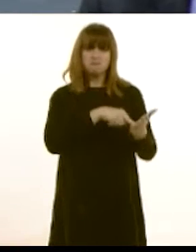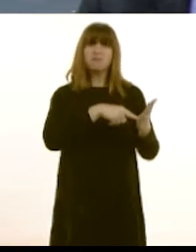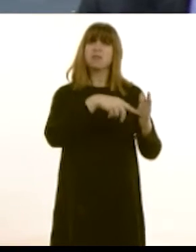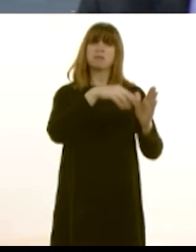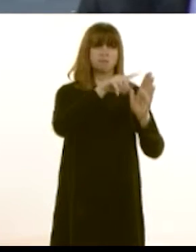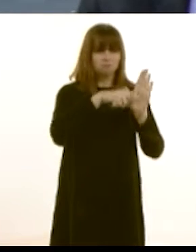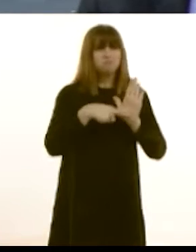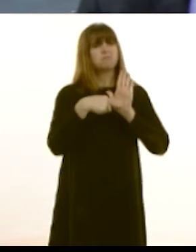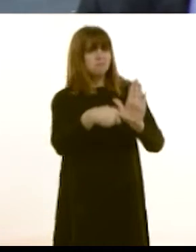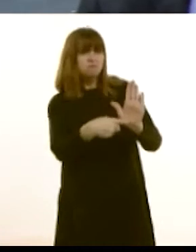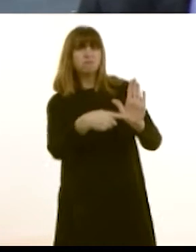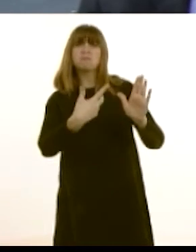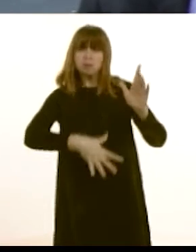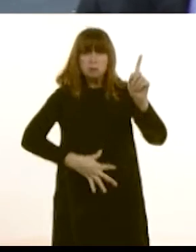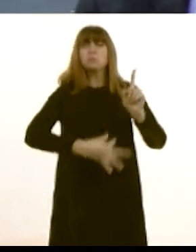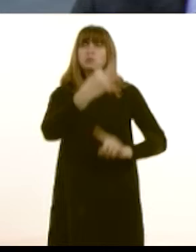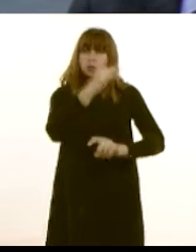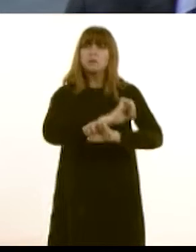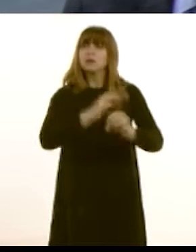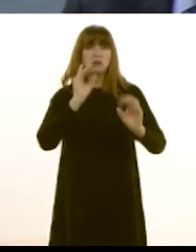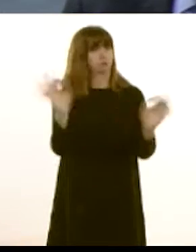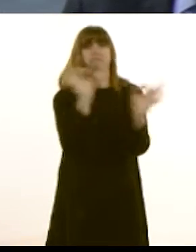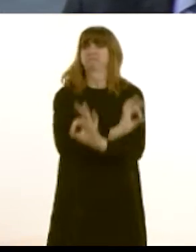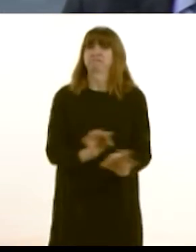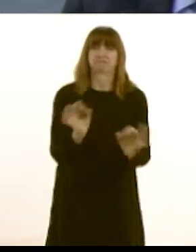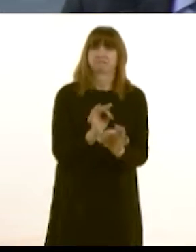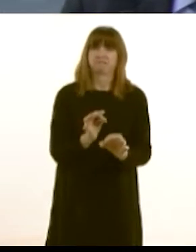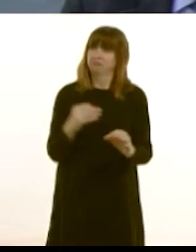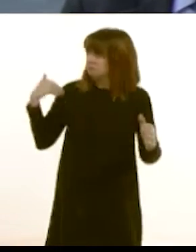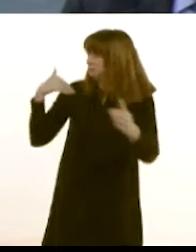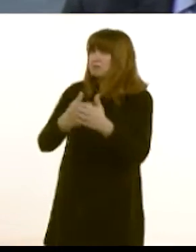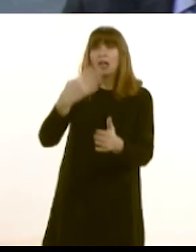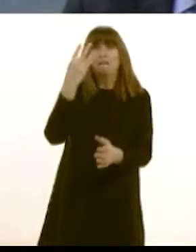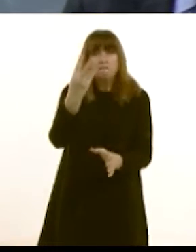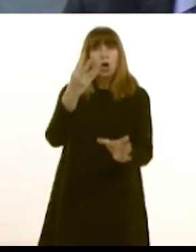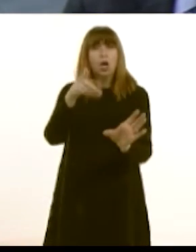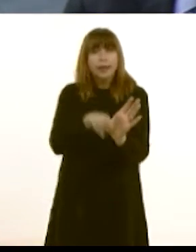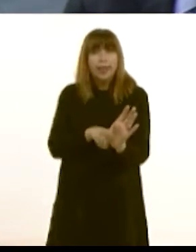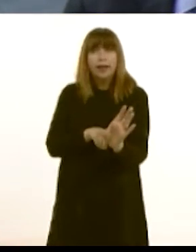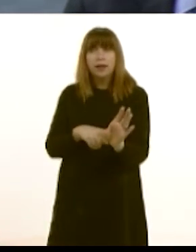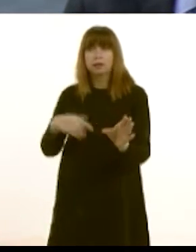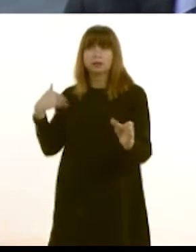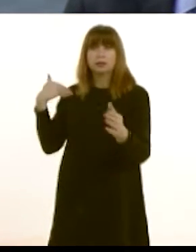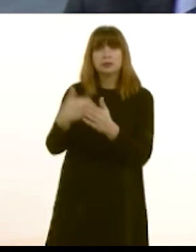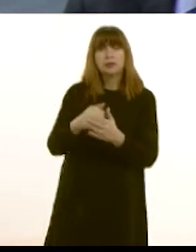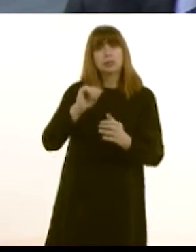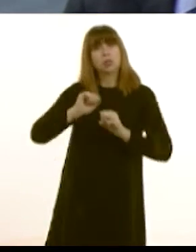an improvement in pupil outcomes. Kirsty Williams: Now, itís four yearsófour yearsósince the programme was launched.